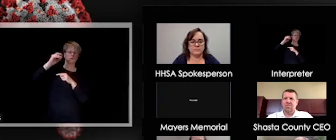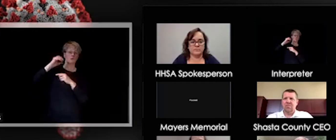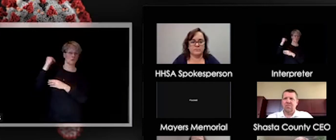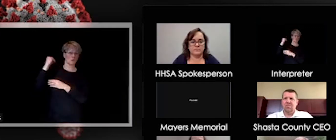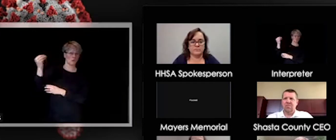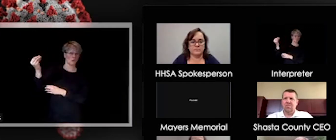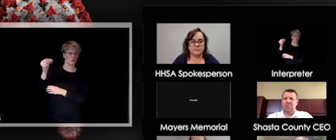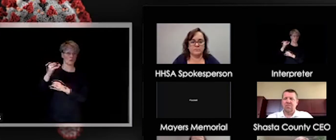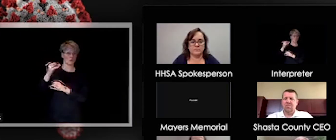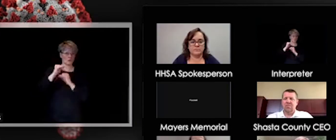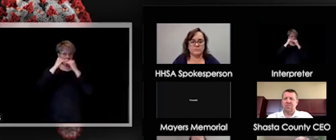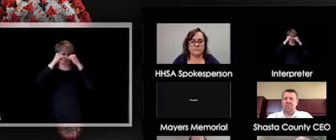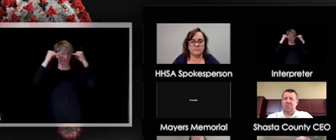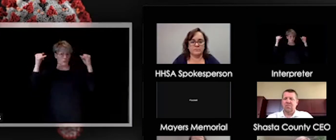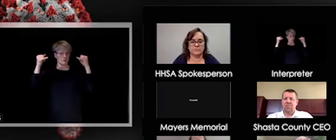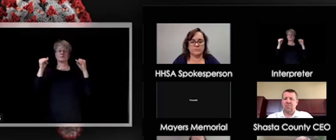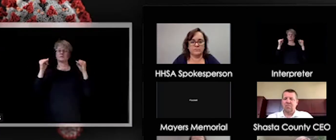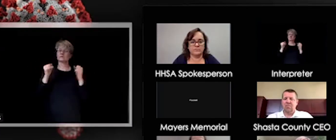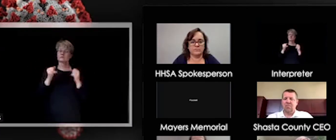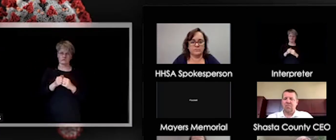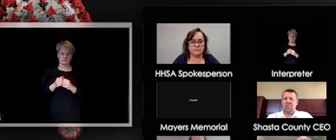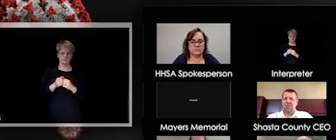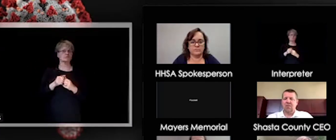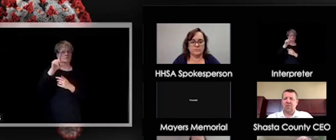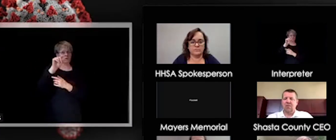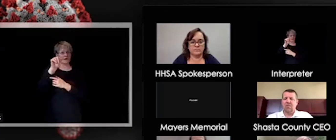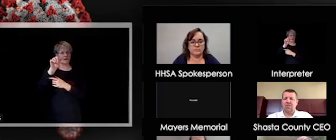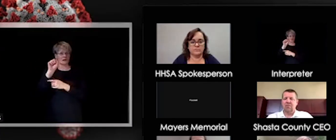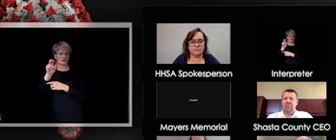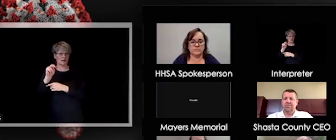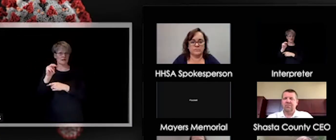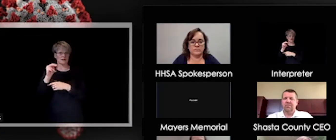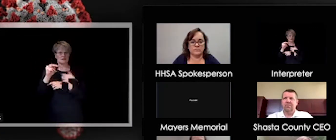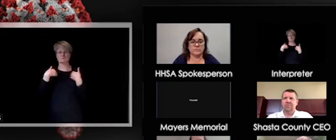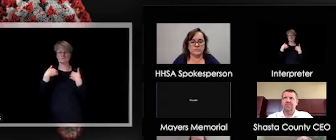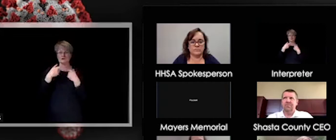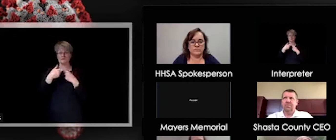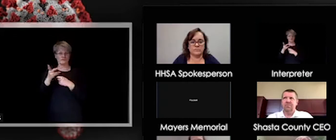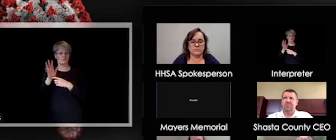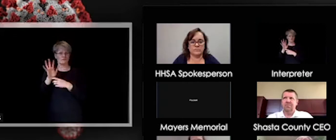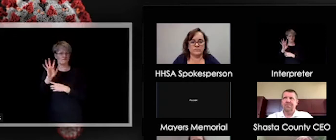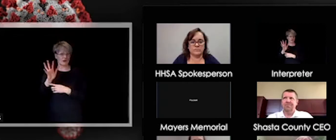cases and all at once they had five cases. Glenn County actually has the highest rate